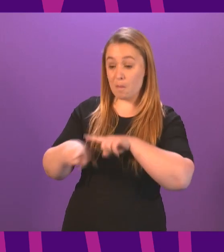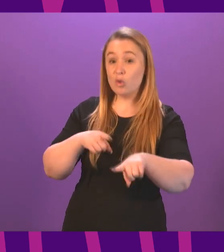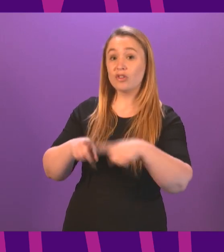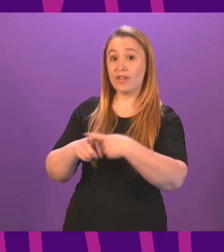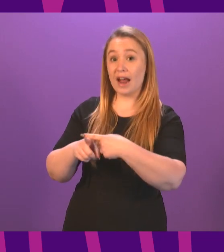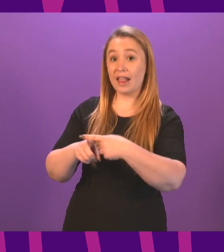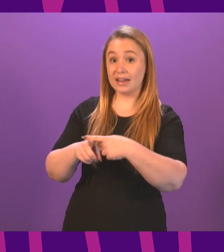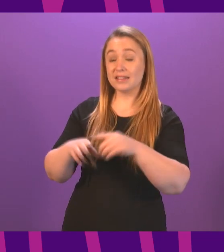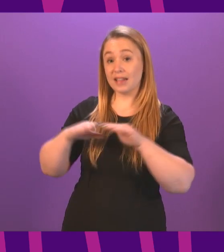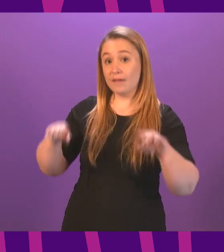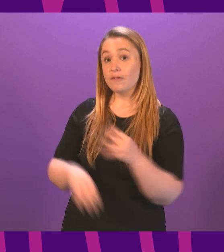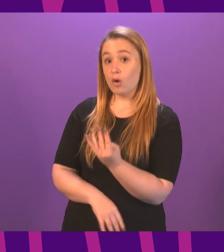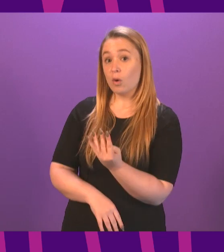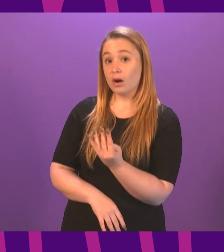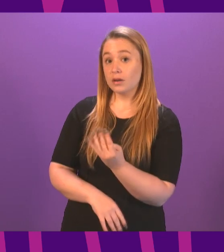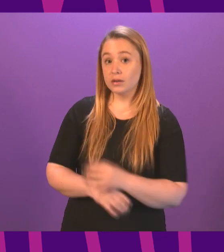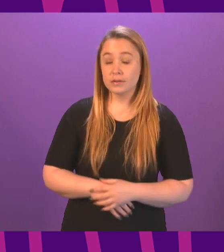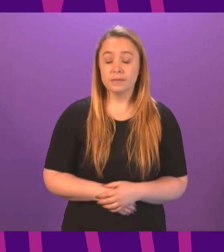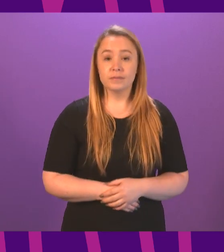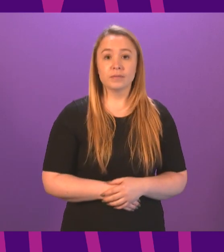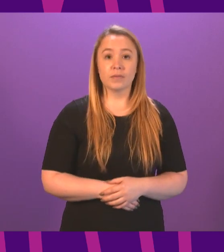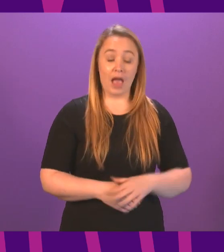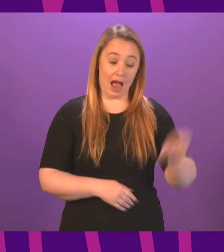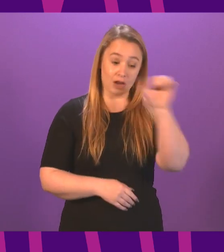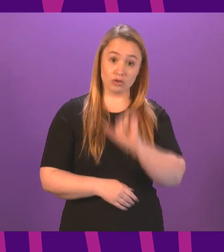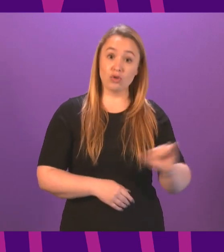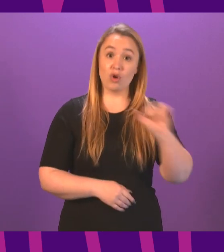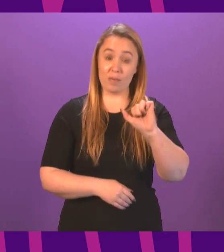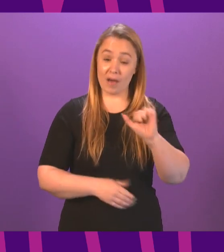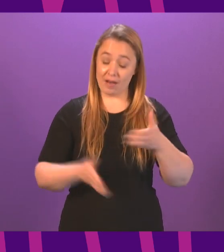parts of Europe now have restrictions like this in place. That does not make it easier,